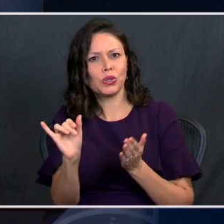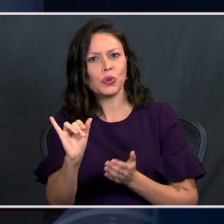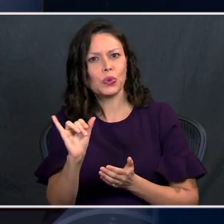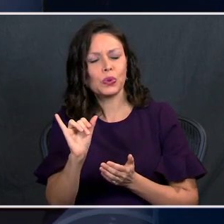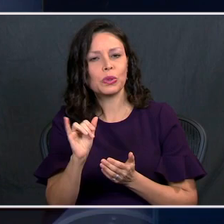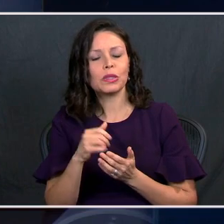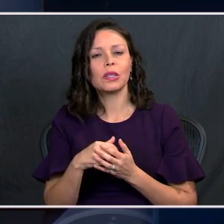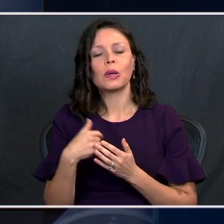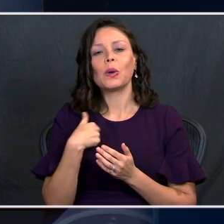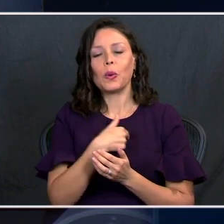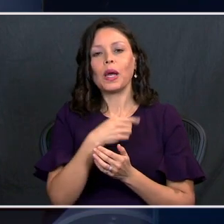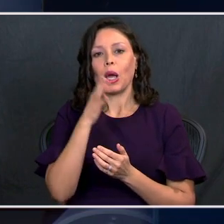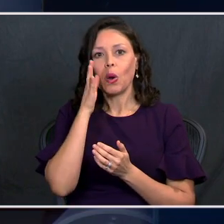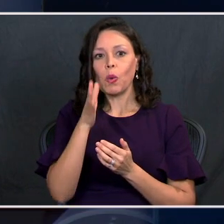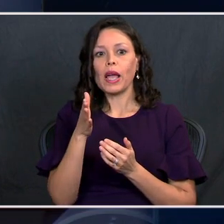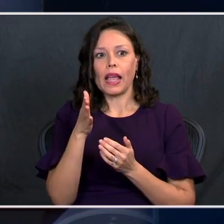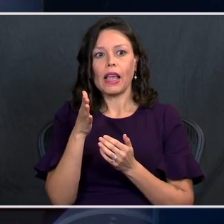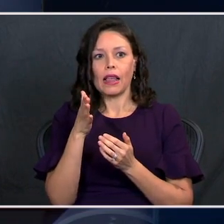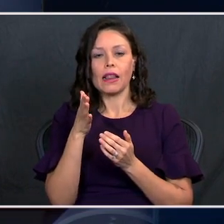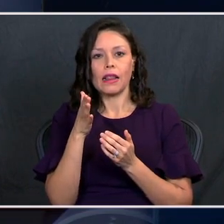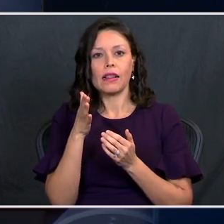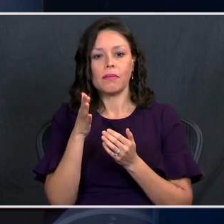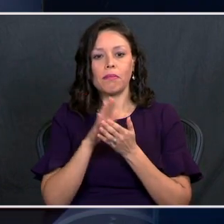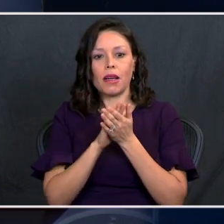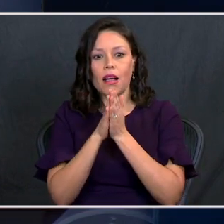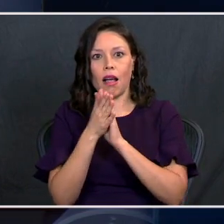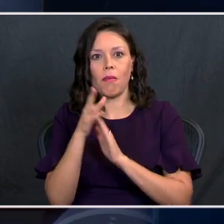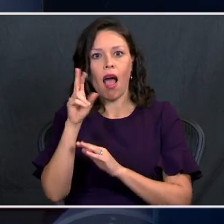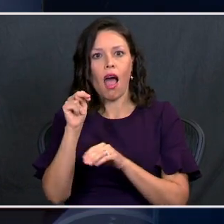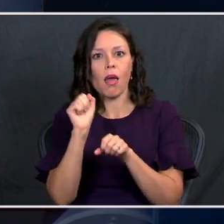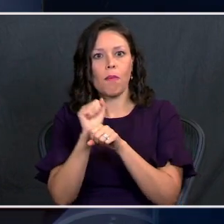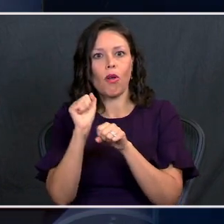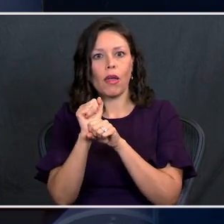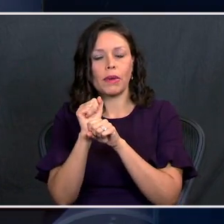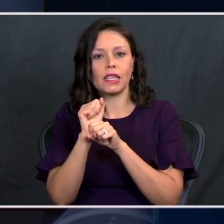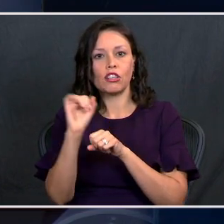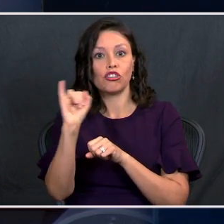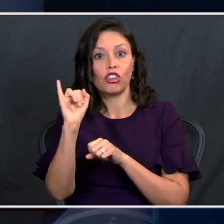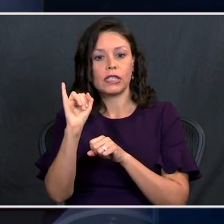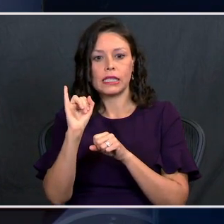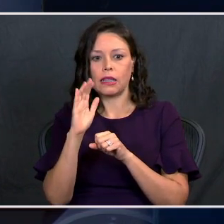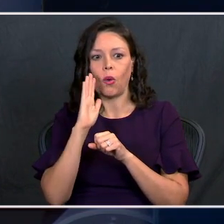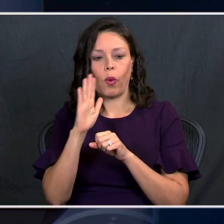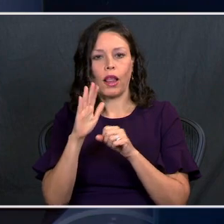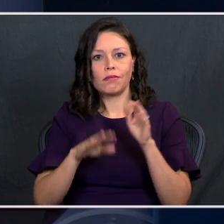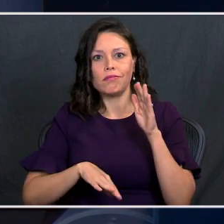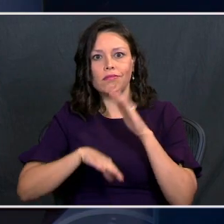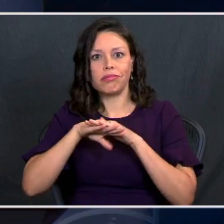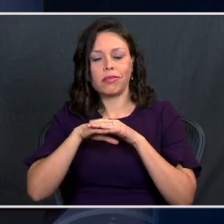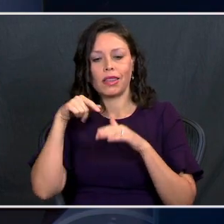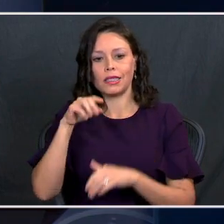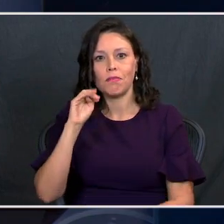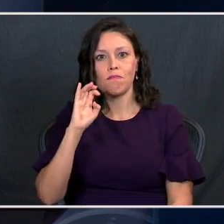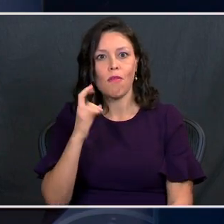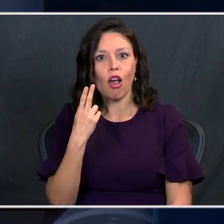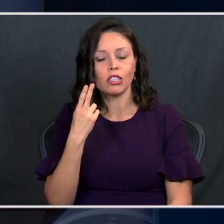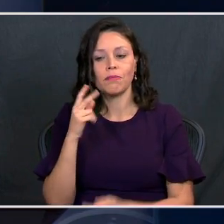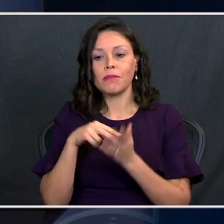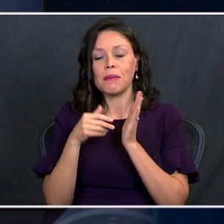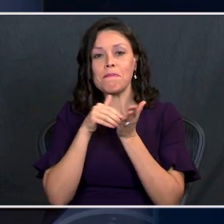because we are going to hit a cliff -- an unemployment cliff -- unemployment insurance cliff, I should say -- in March, where millions of people won't be able